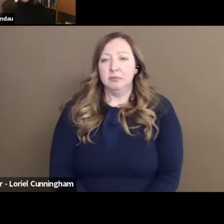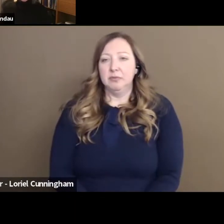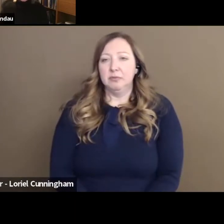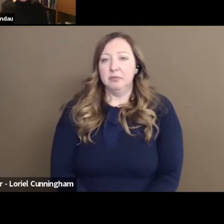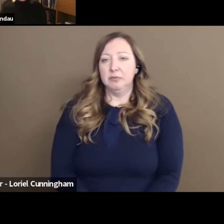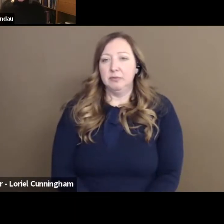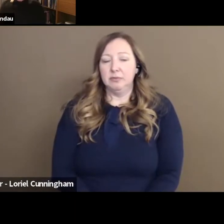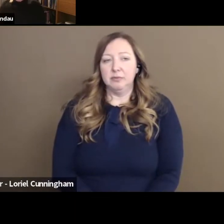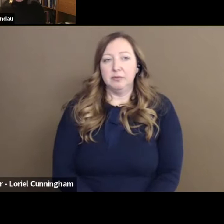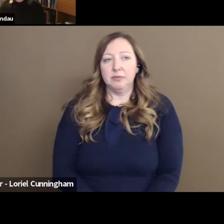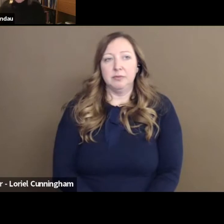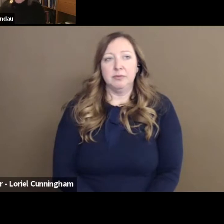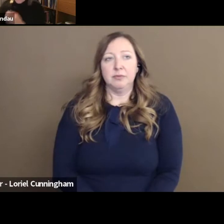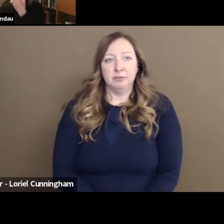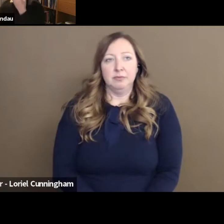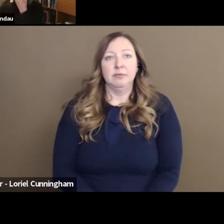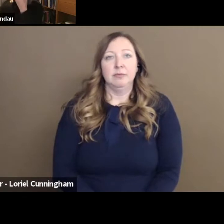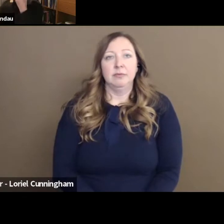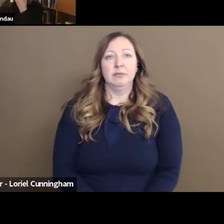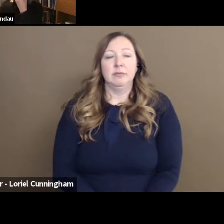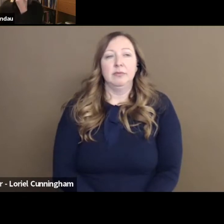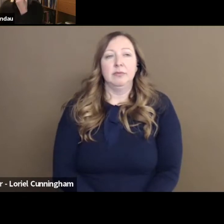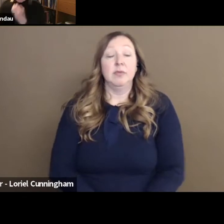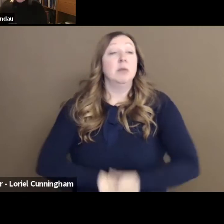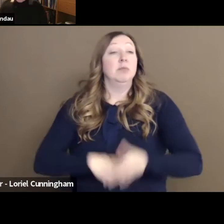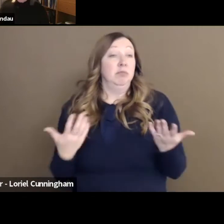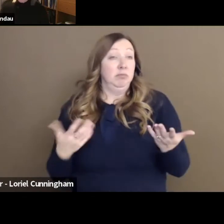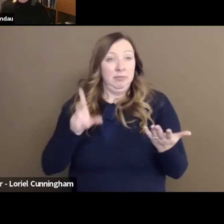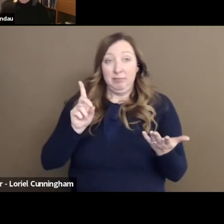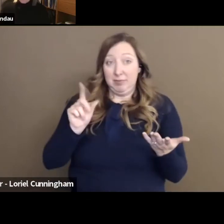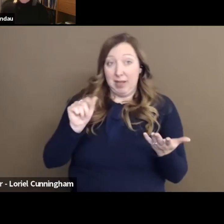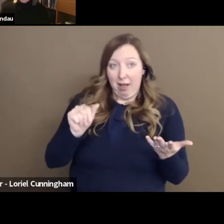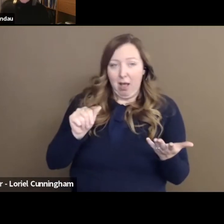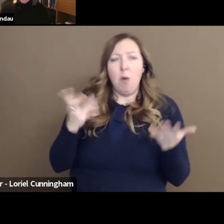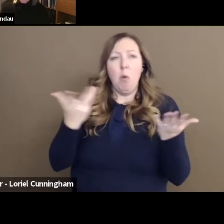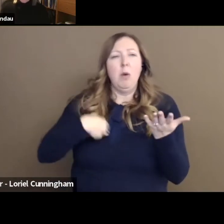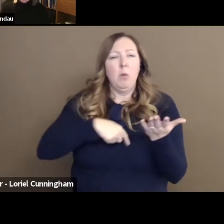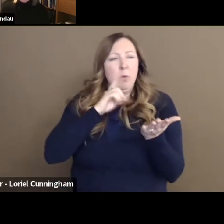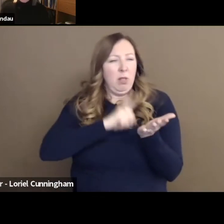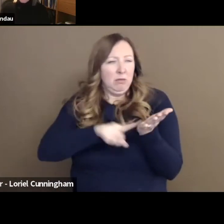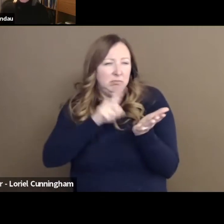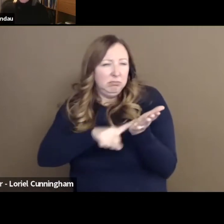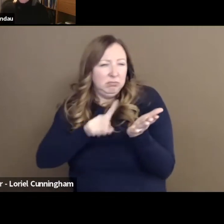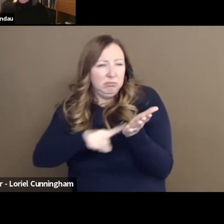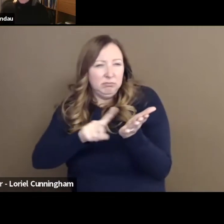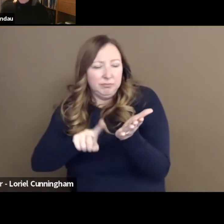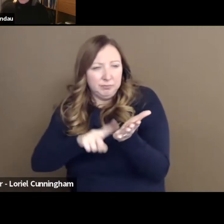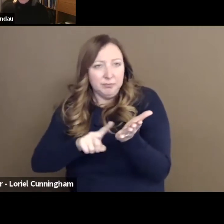okay in terms of data that we're going to be looking at